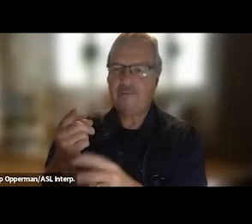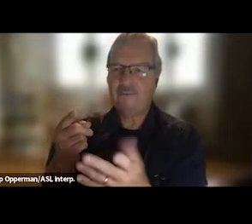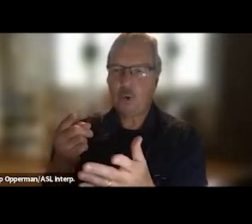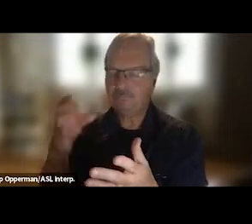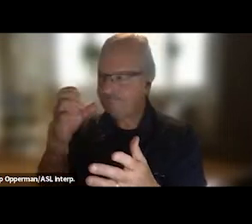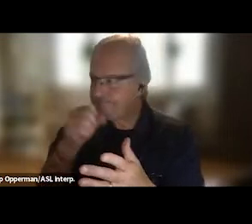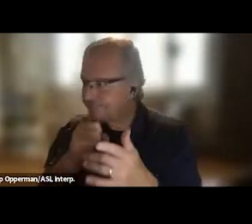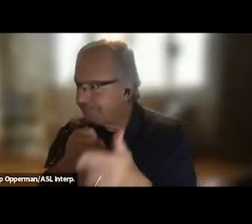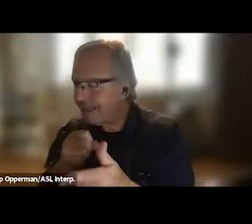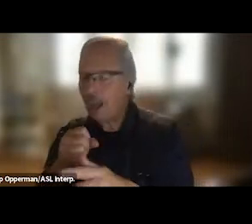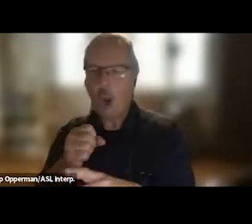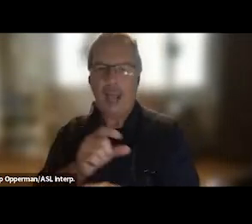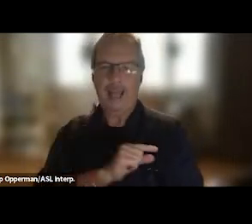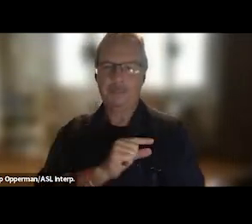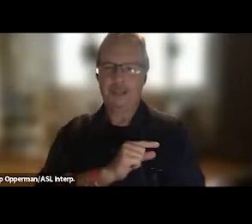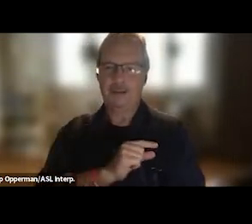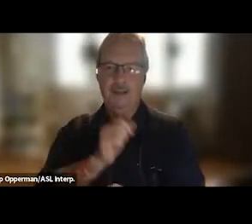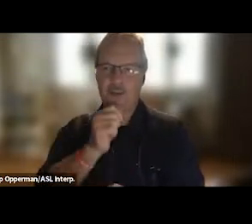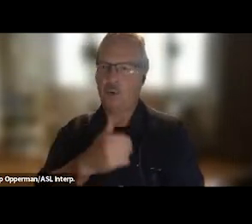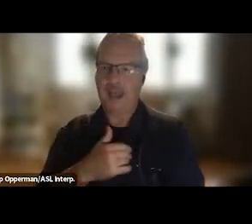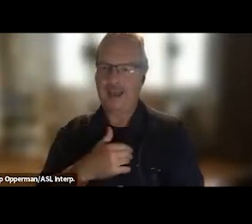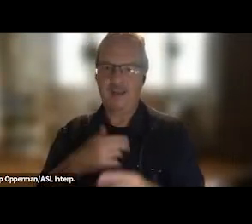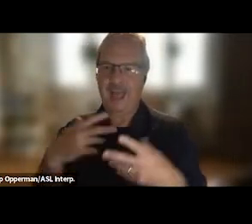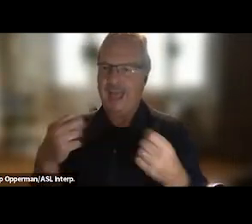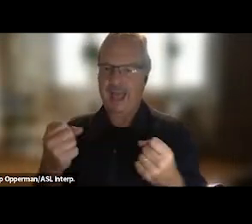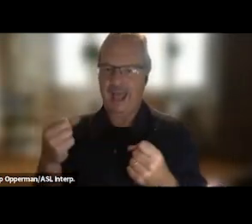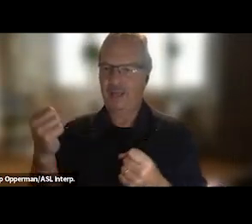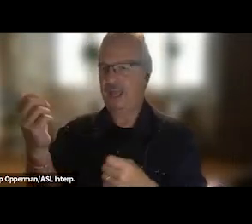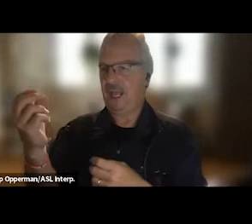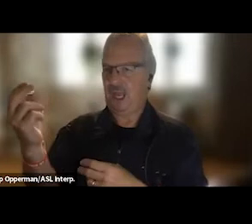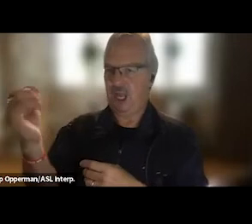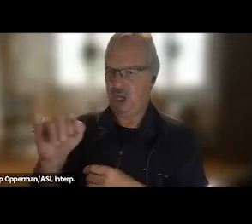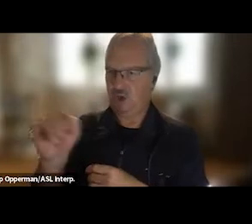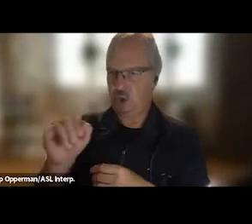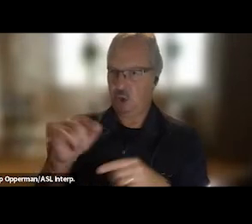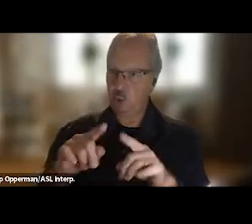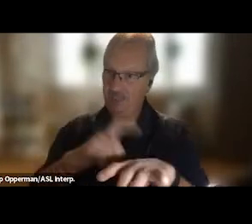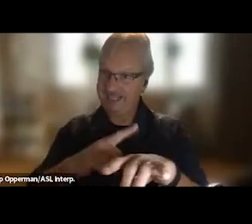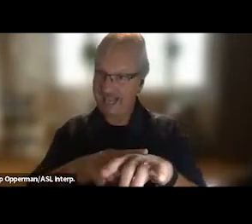if they do not have health insurance at the time of booking. In addition,